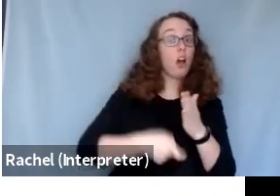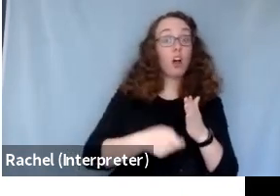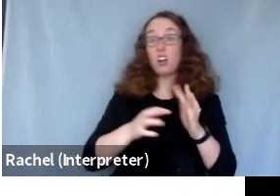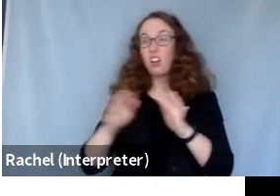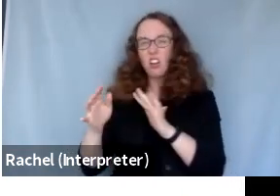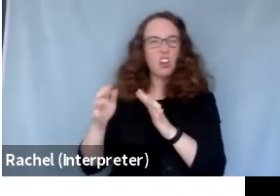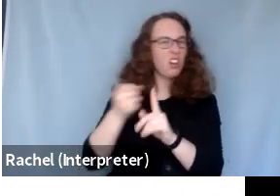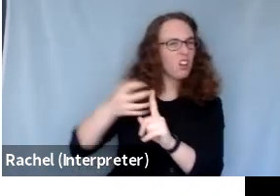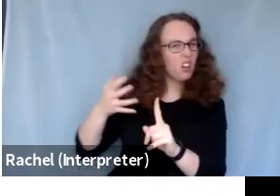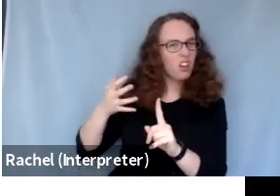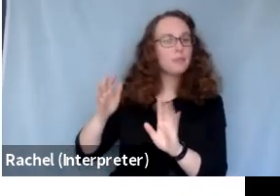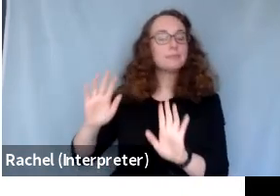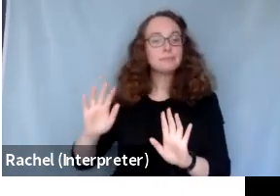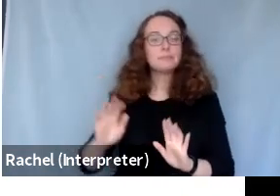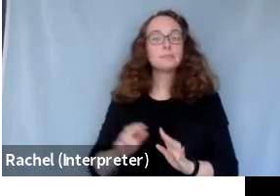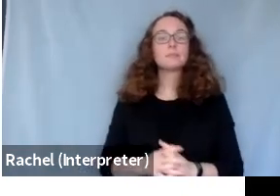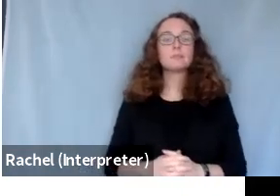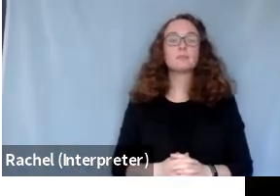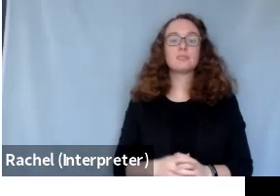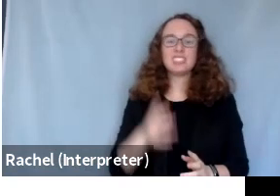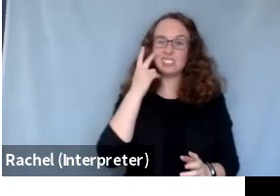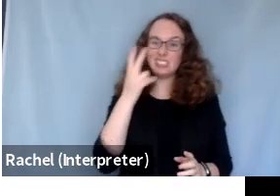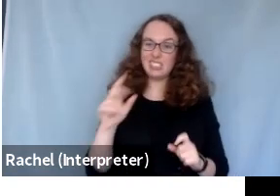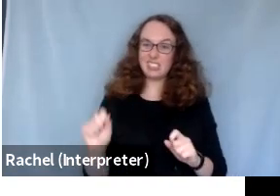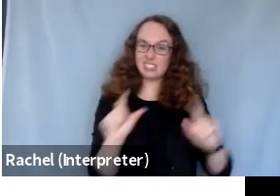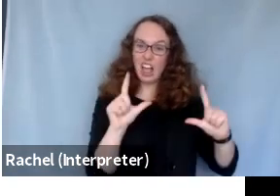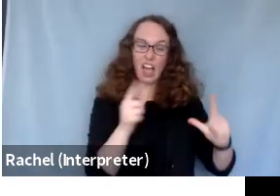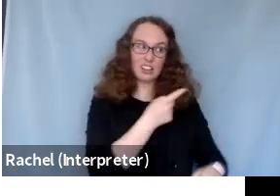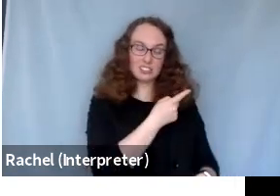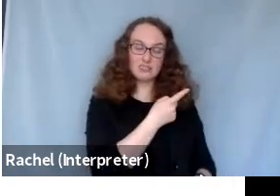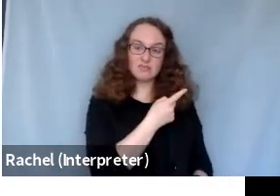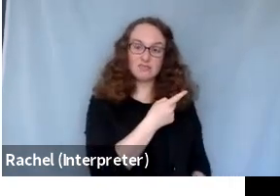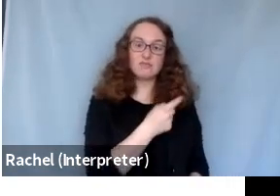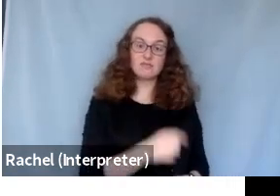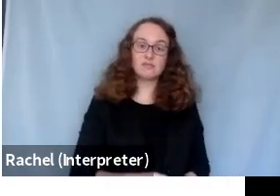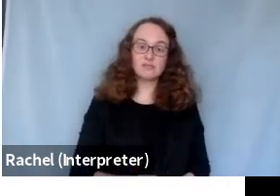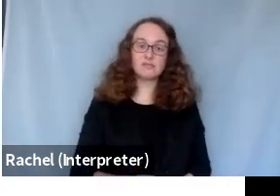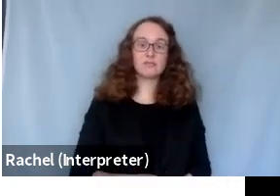already have on it, but you can see there that again, coming in ready to roll or doing online,